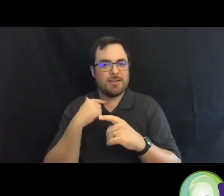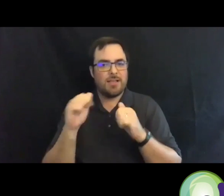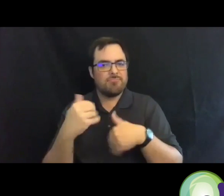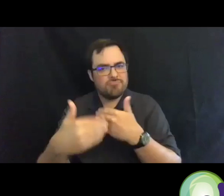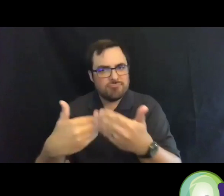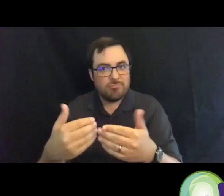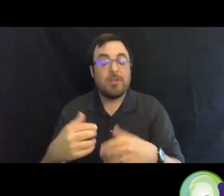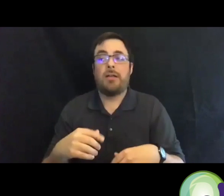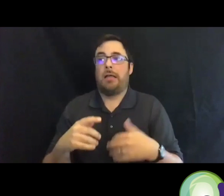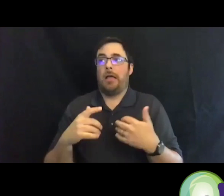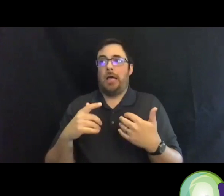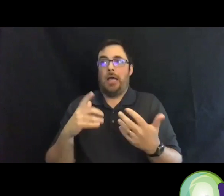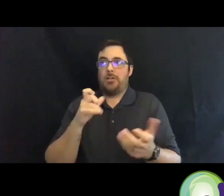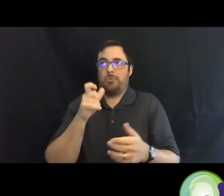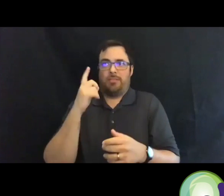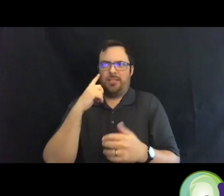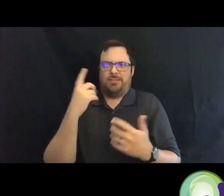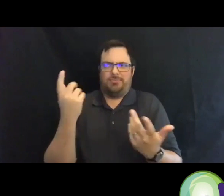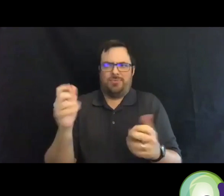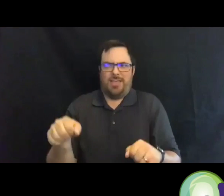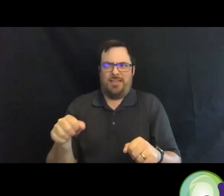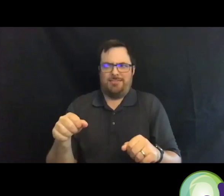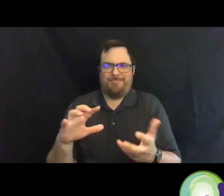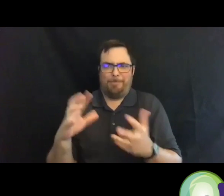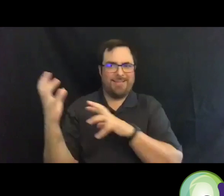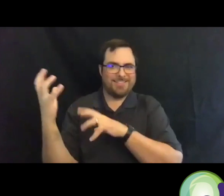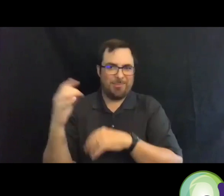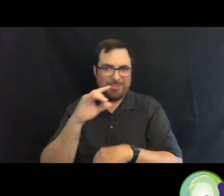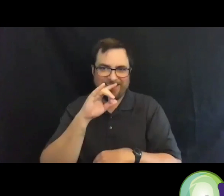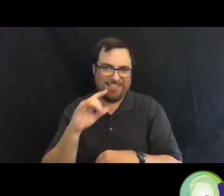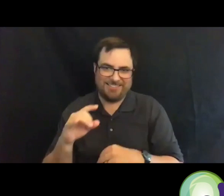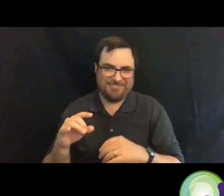But I don't think you can mess a kid up by working on it in a different way. If